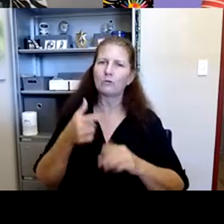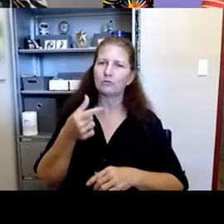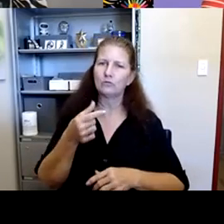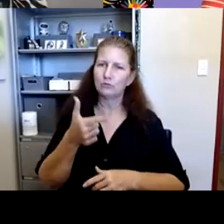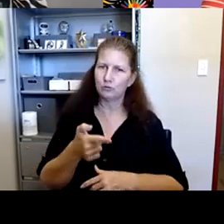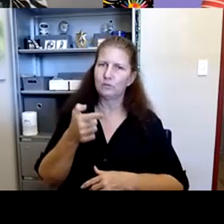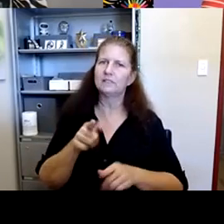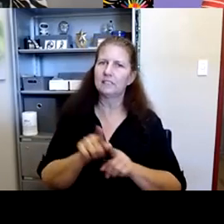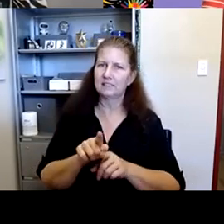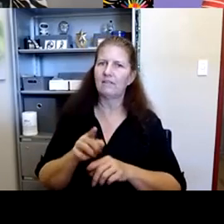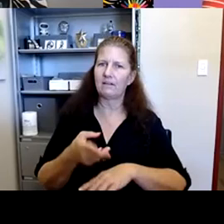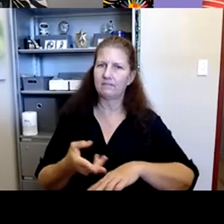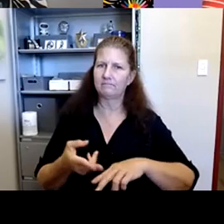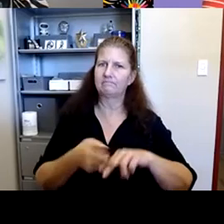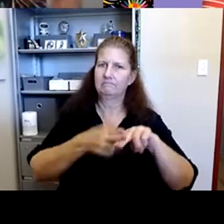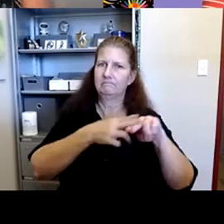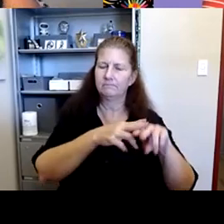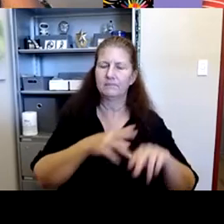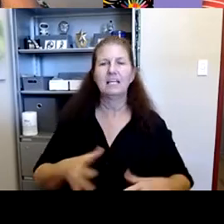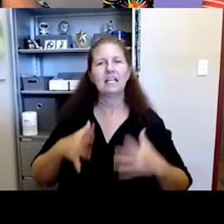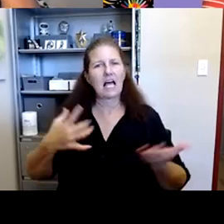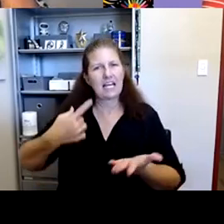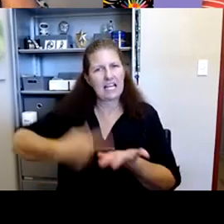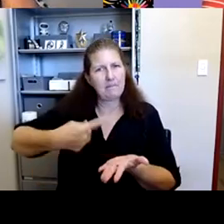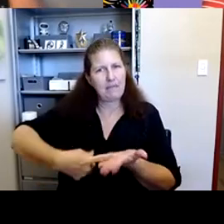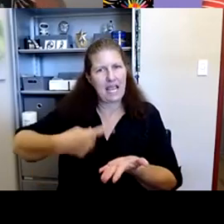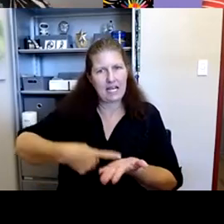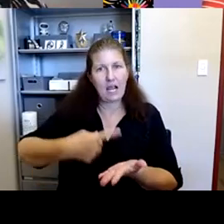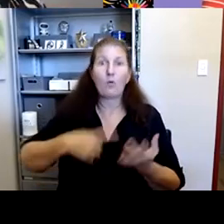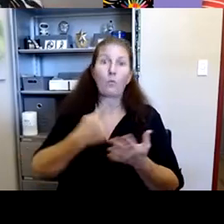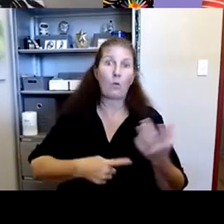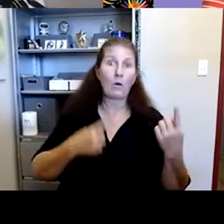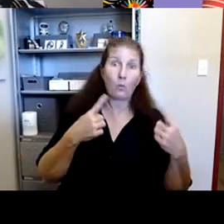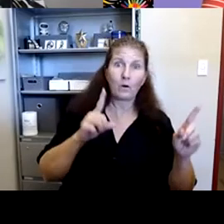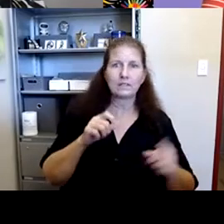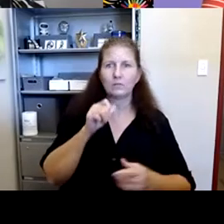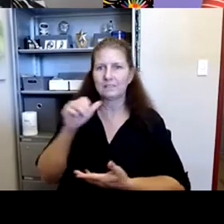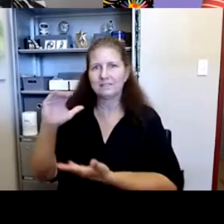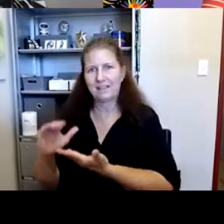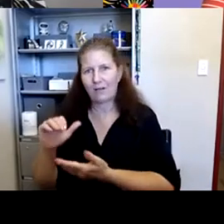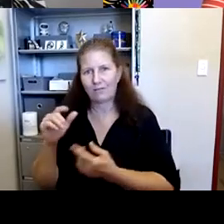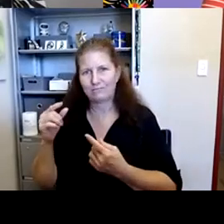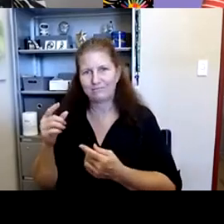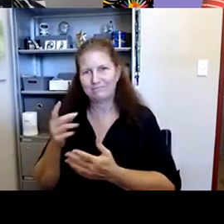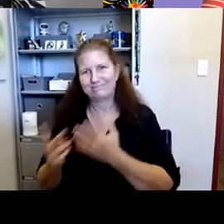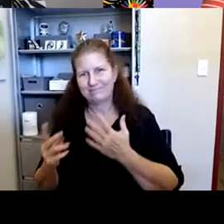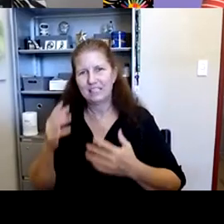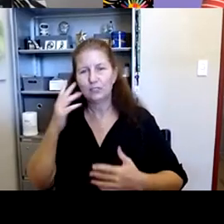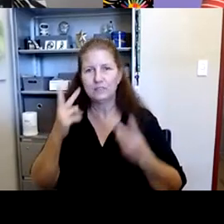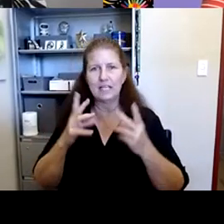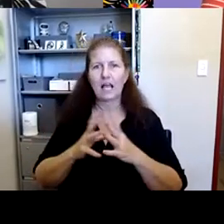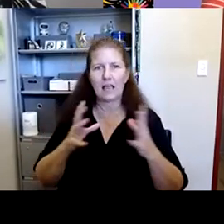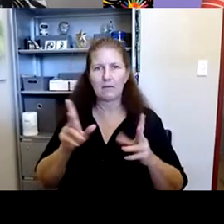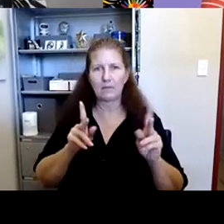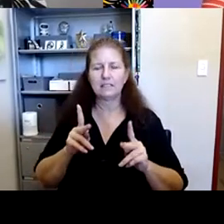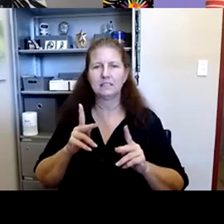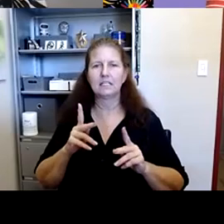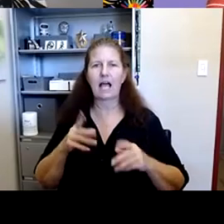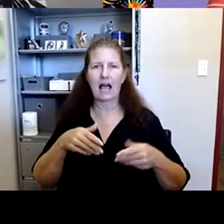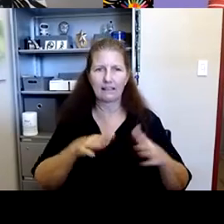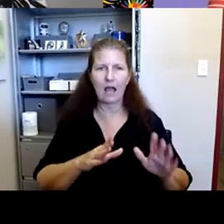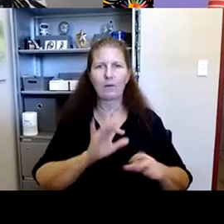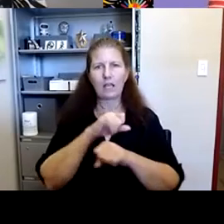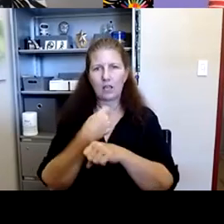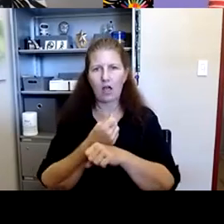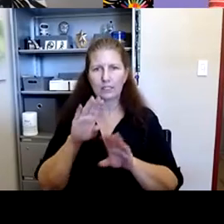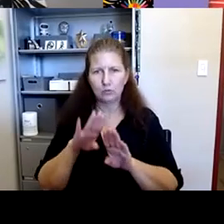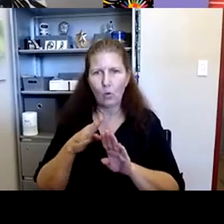Robyn Thomas: you know, there's still a lot of debate over what works and doesn't work you are seeing in a lot of places and move towards arming guards, locking doors. Um,